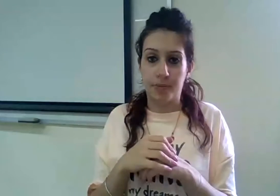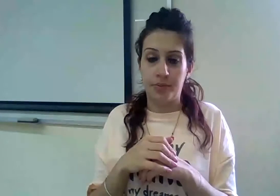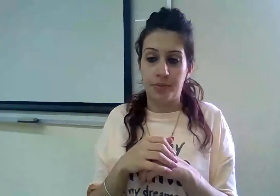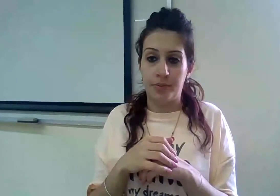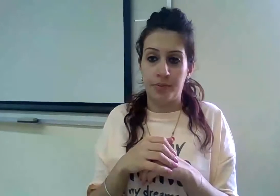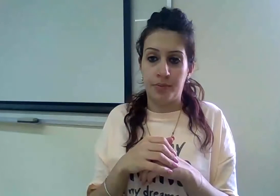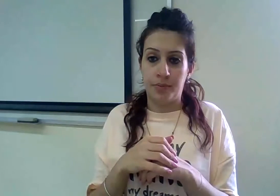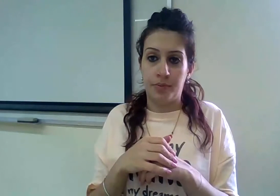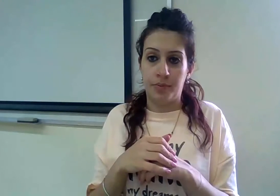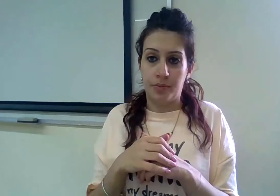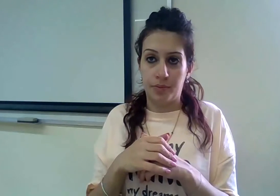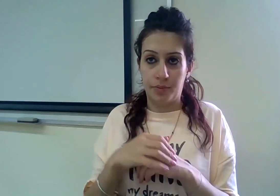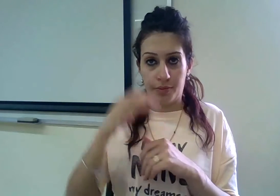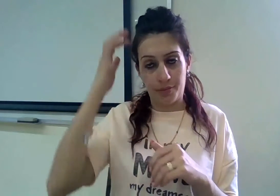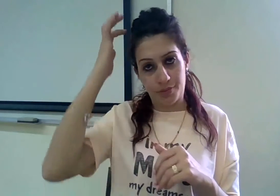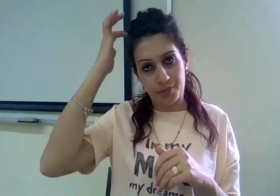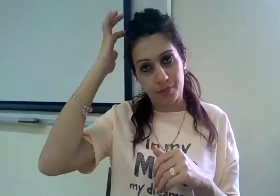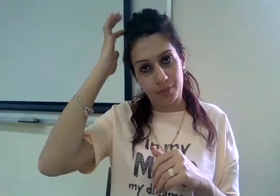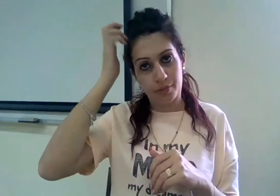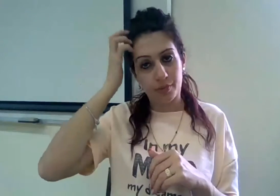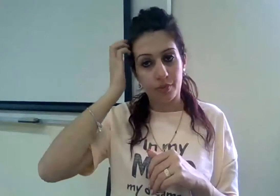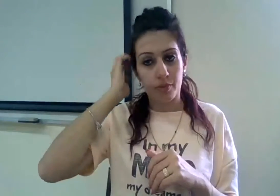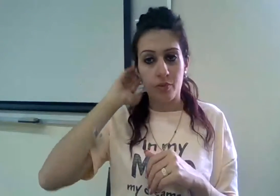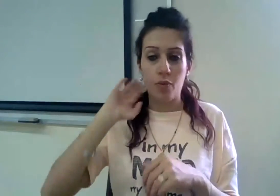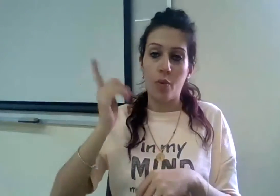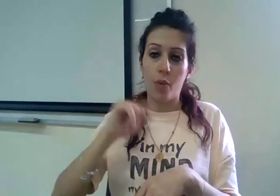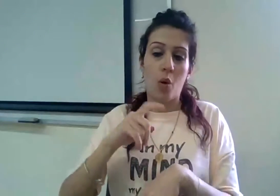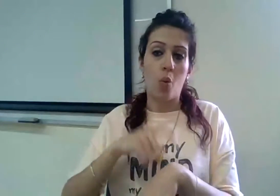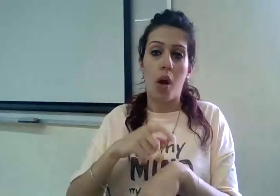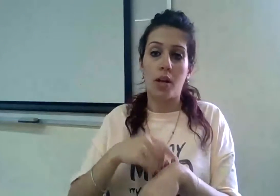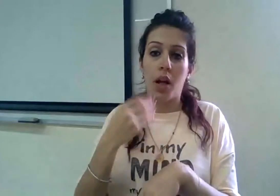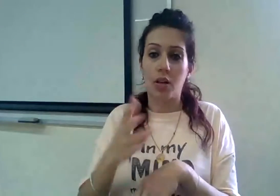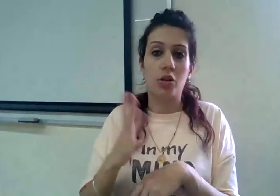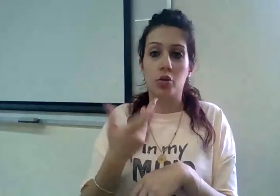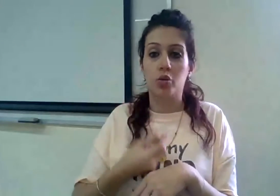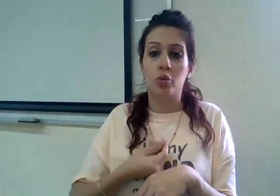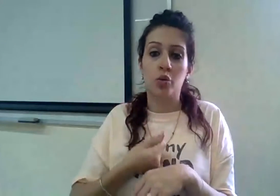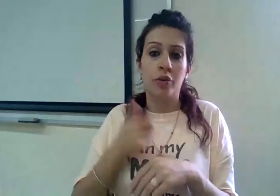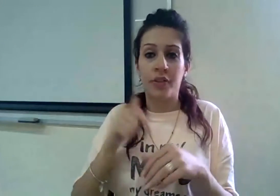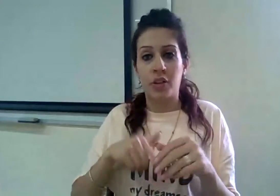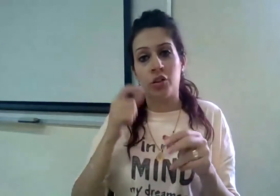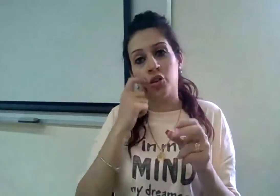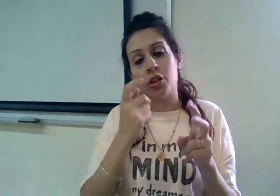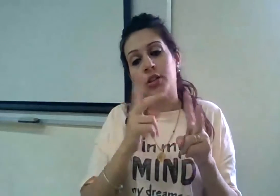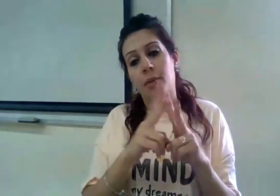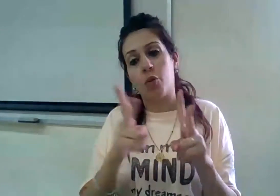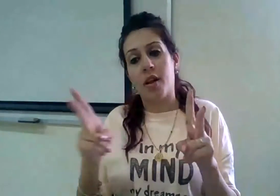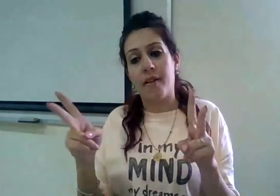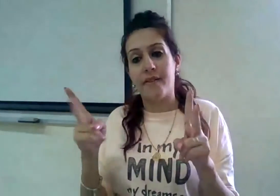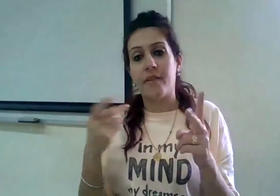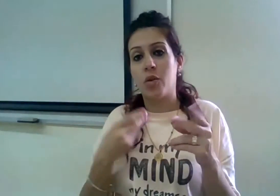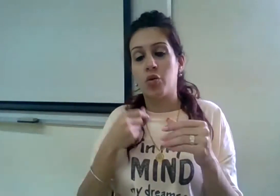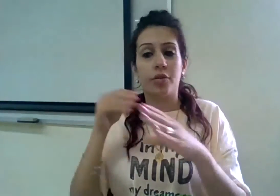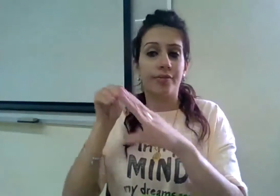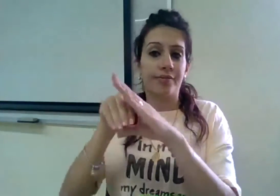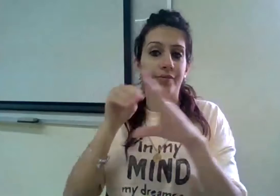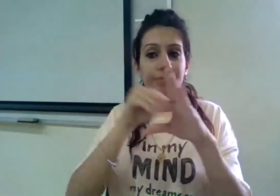and taking the chance to link different persons from different places, different organizations. And I mean that already